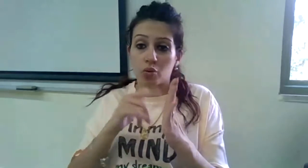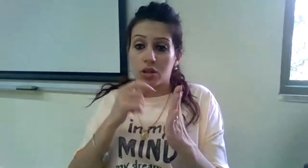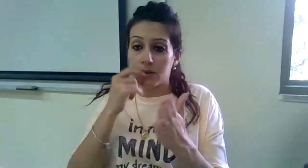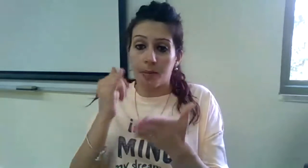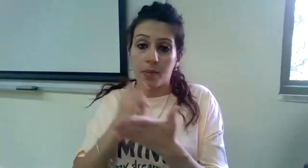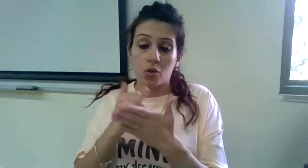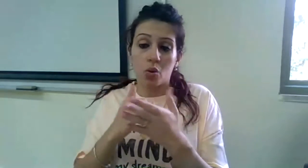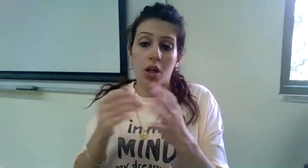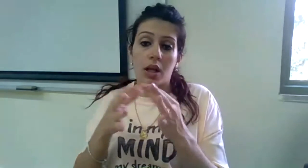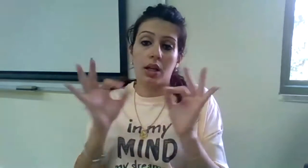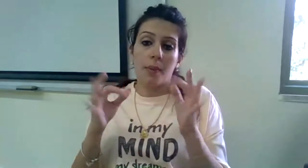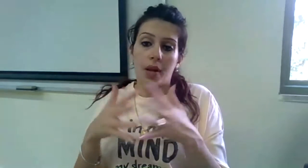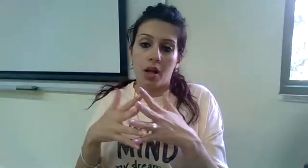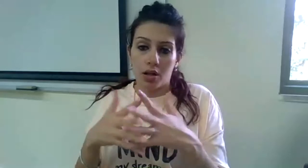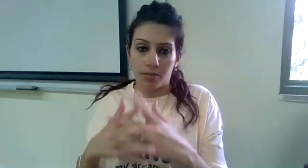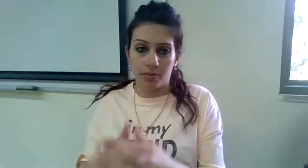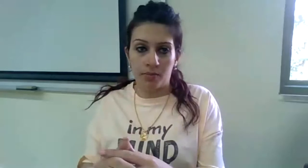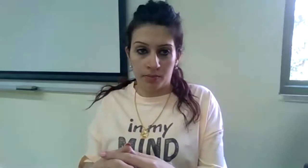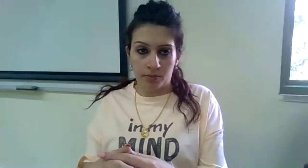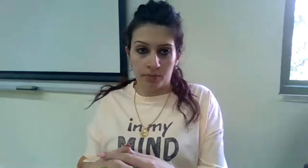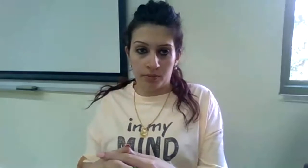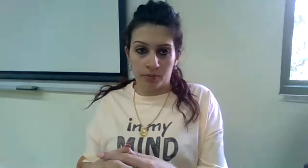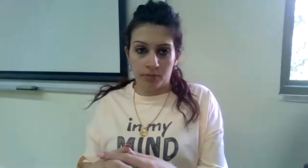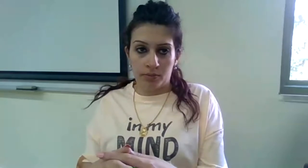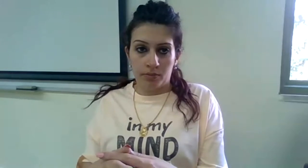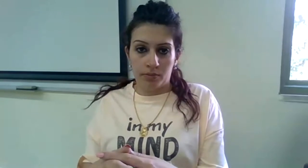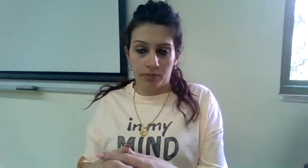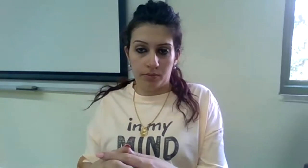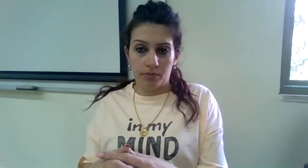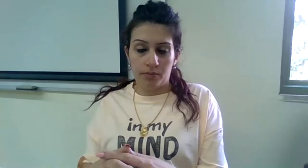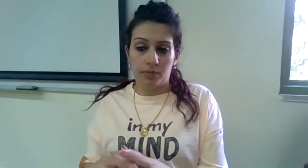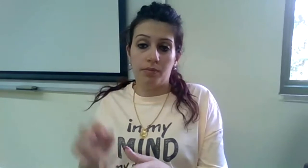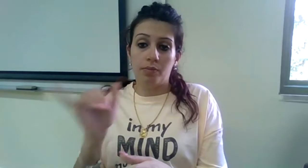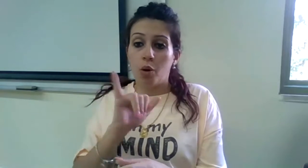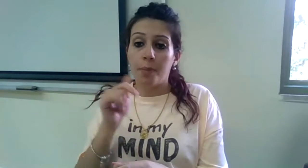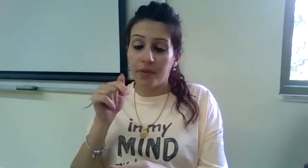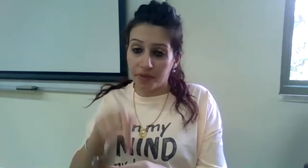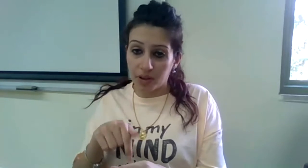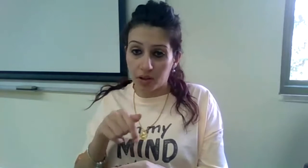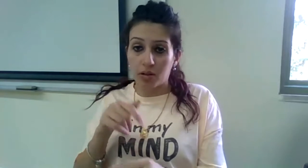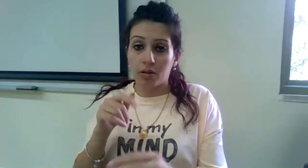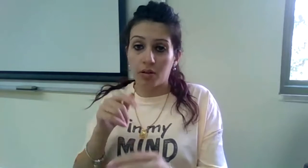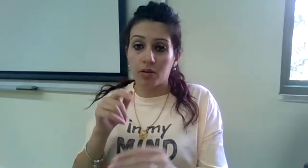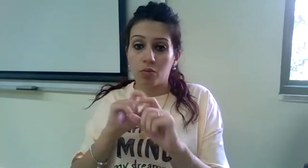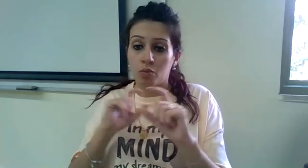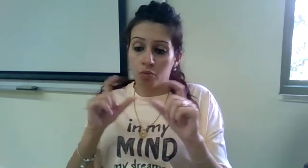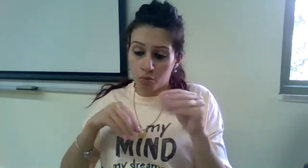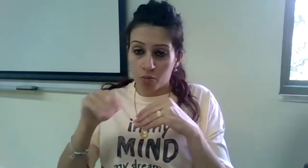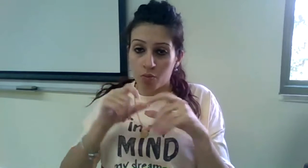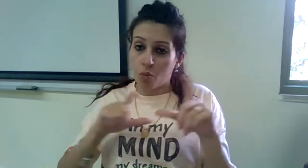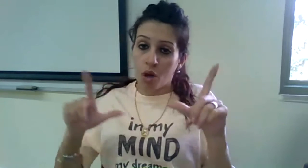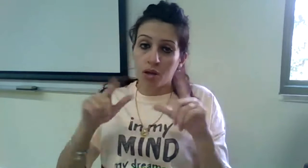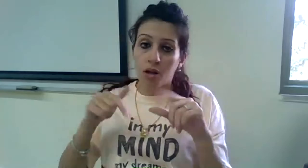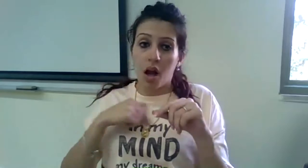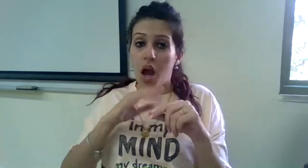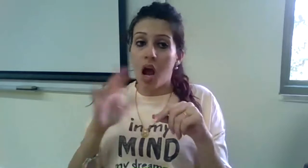then an overwhelming majority of their staff will follow. So I would concentrate these coaching